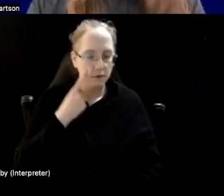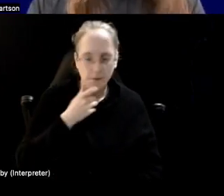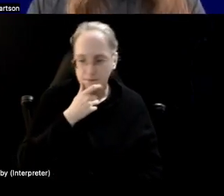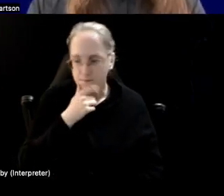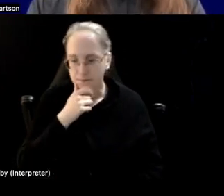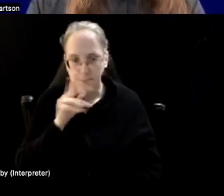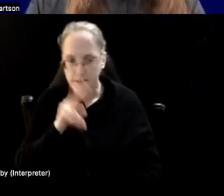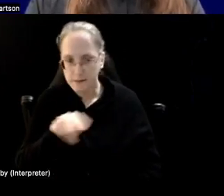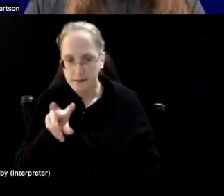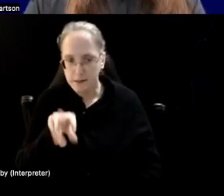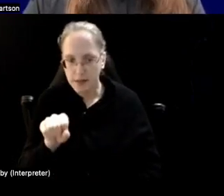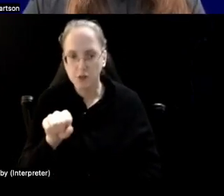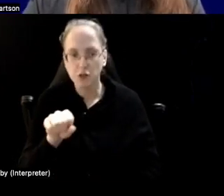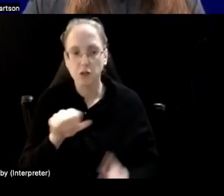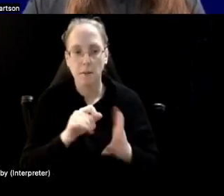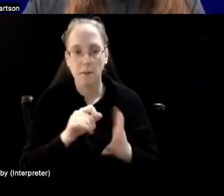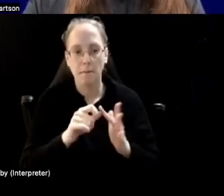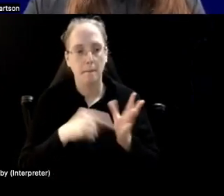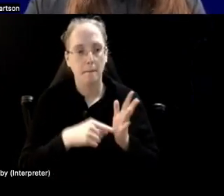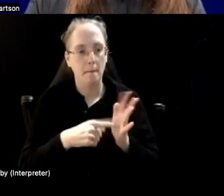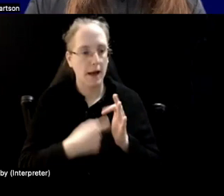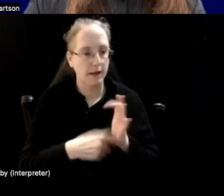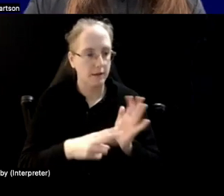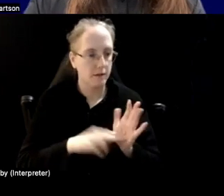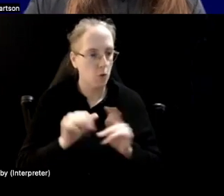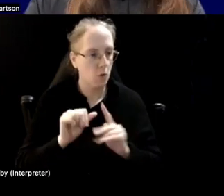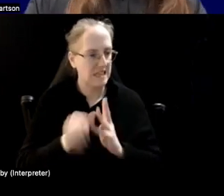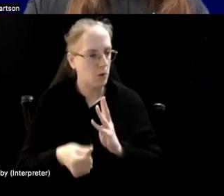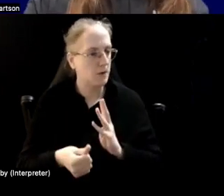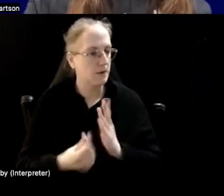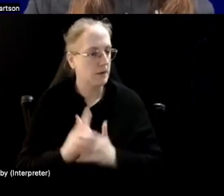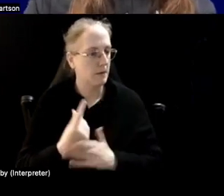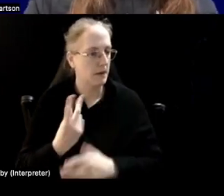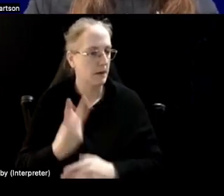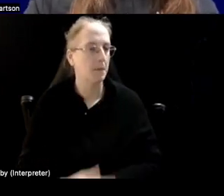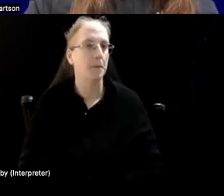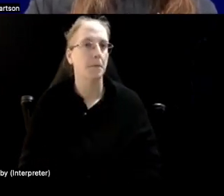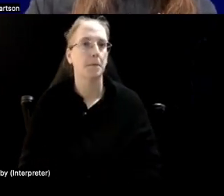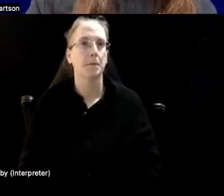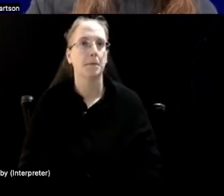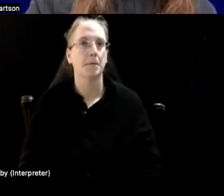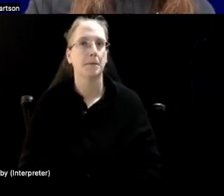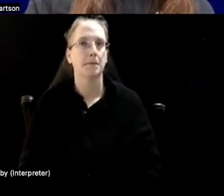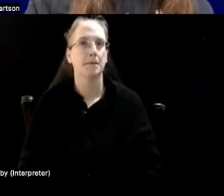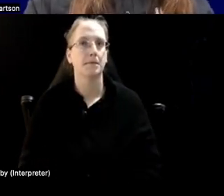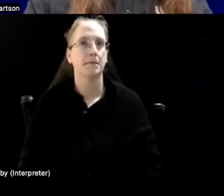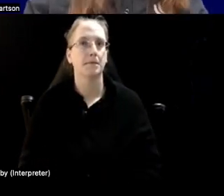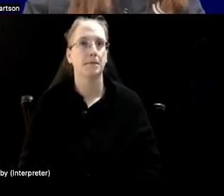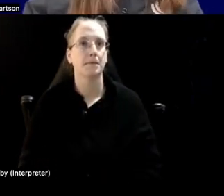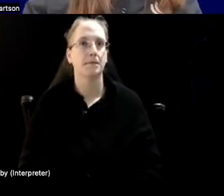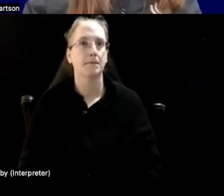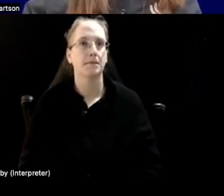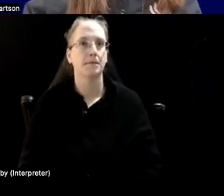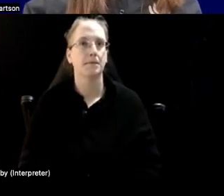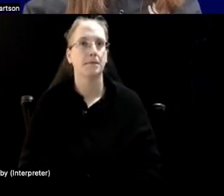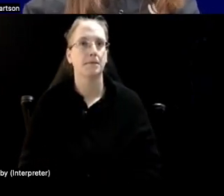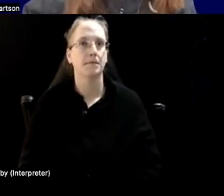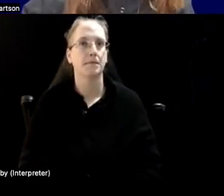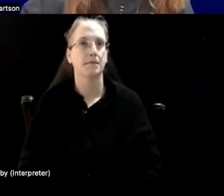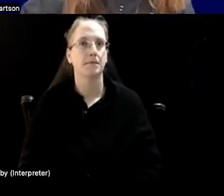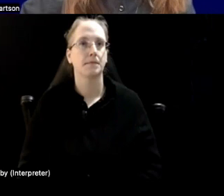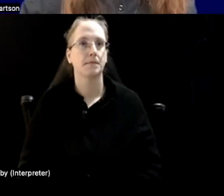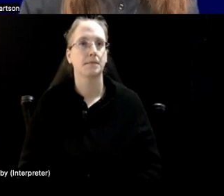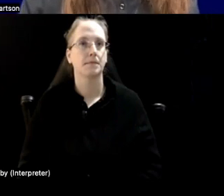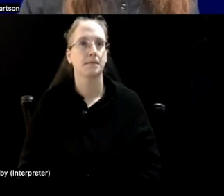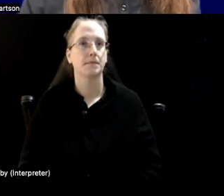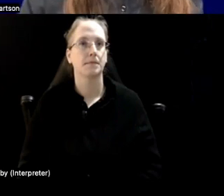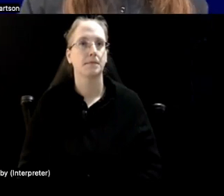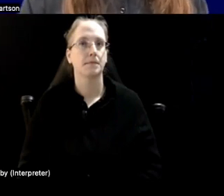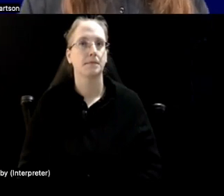emerging.